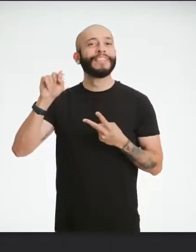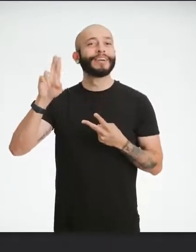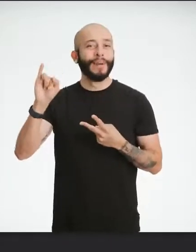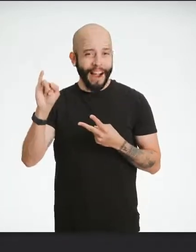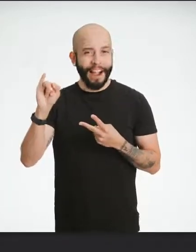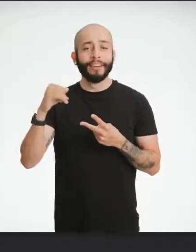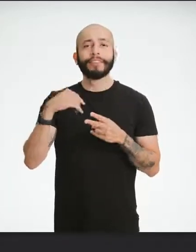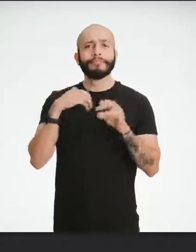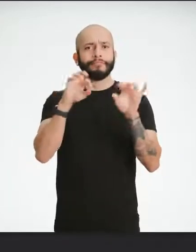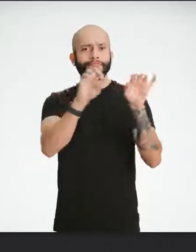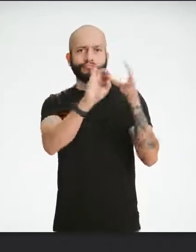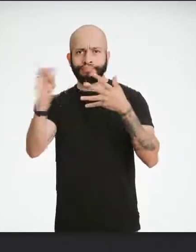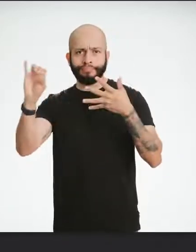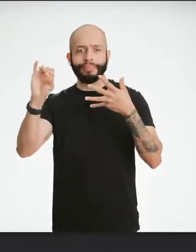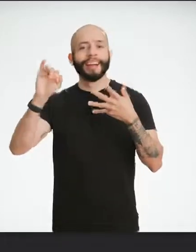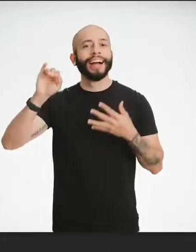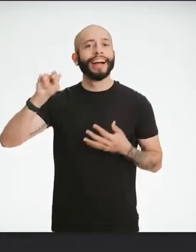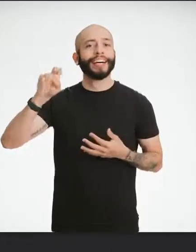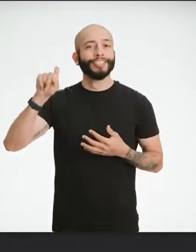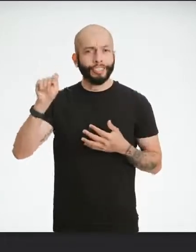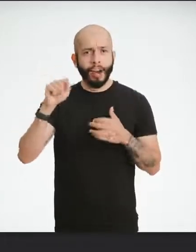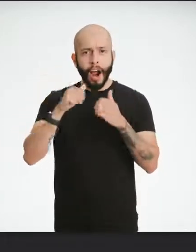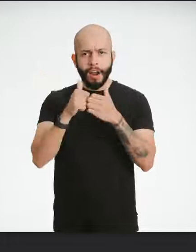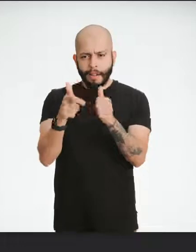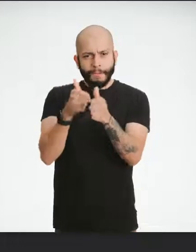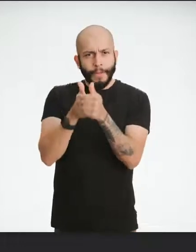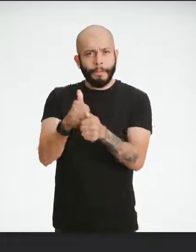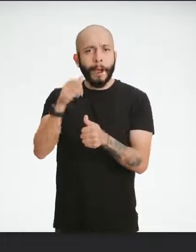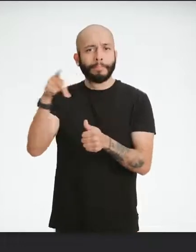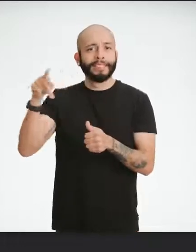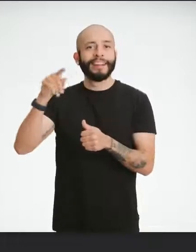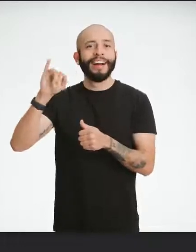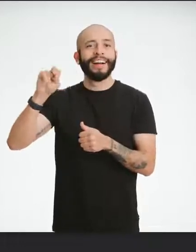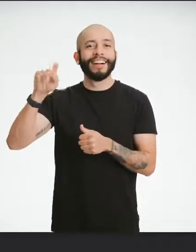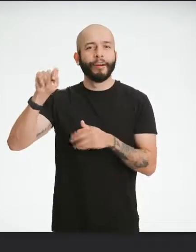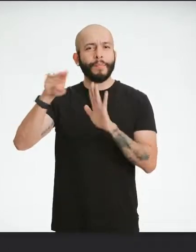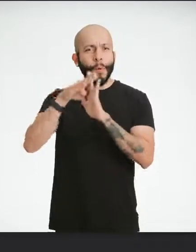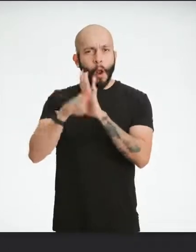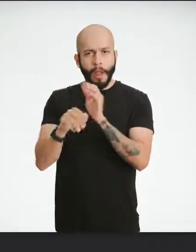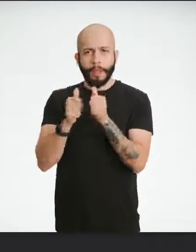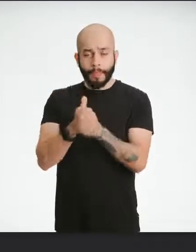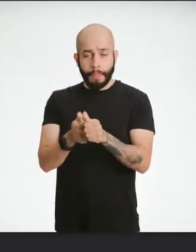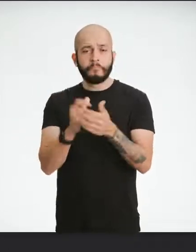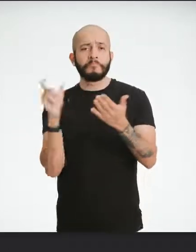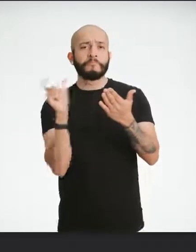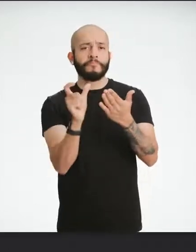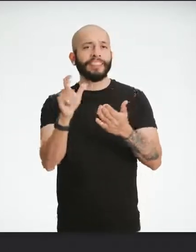Then I define the intent by defining a struct that conforms to the AppIntent protocol. I'll give it a title.